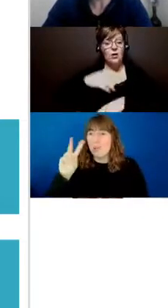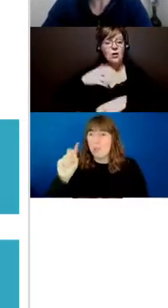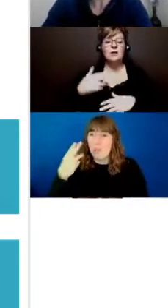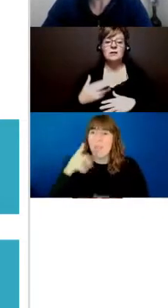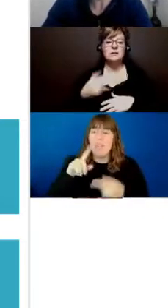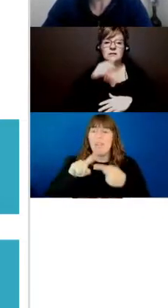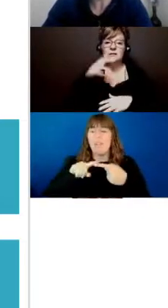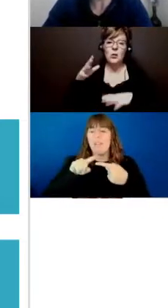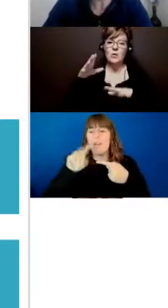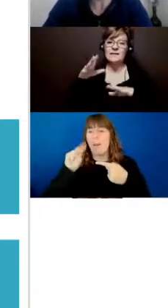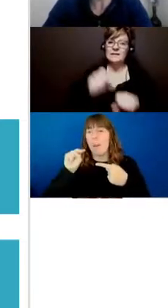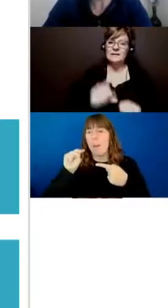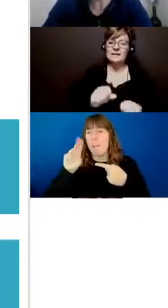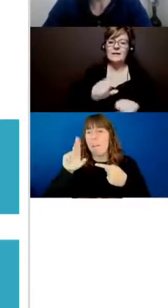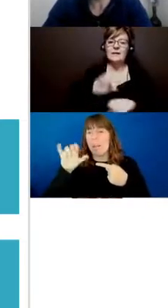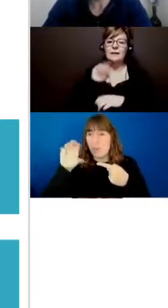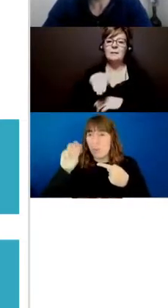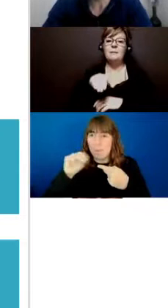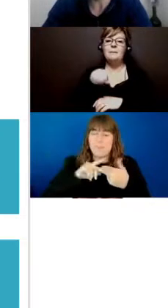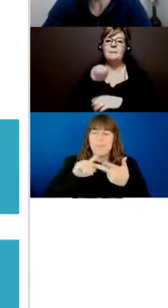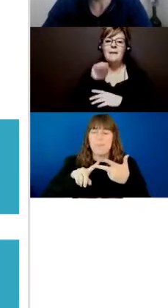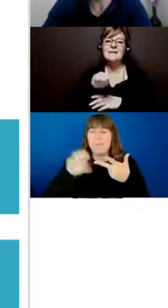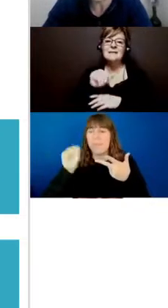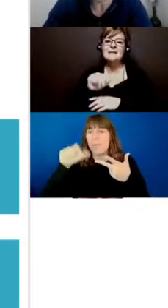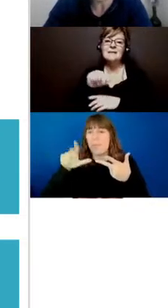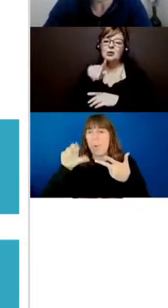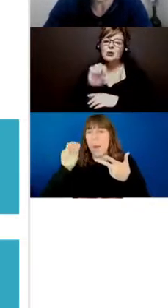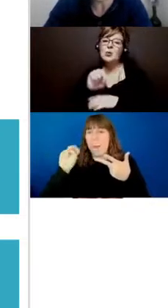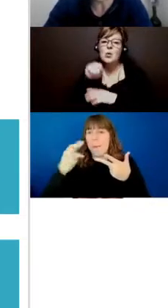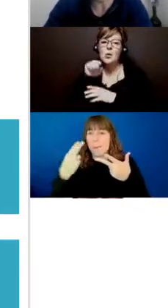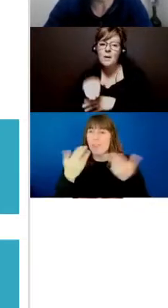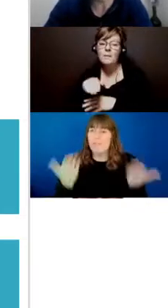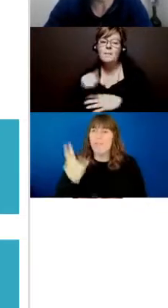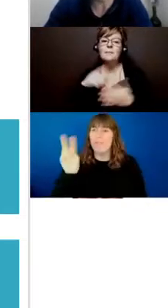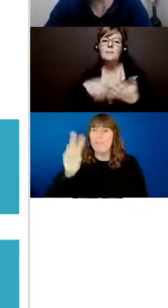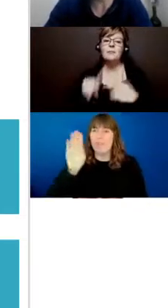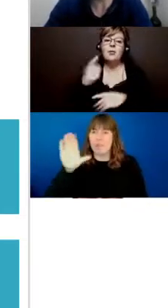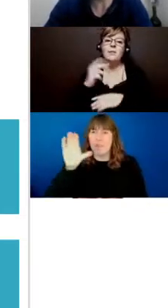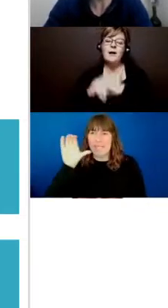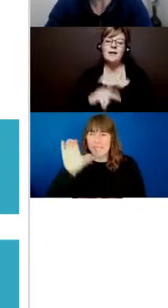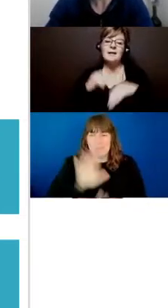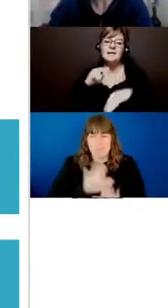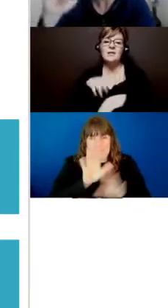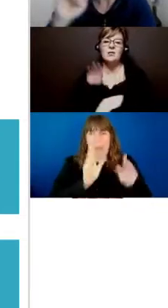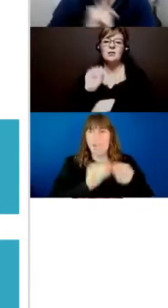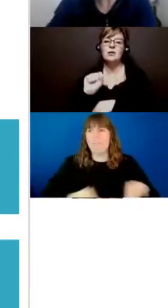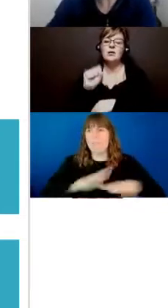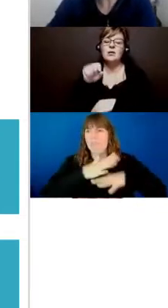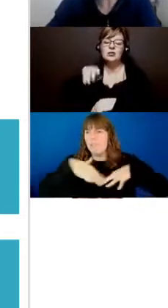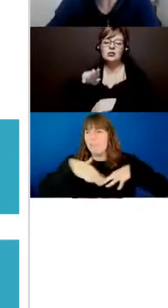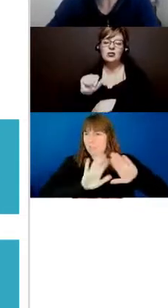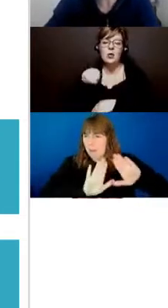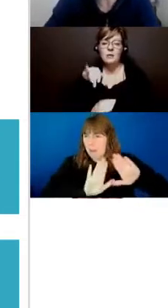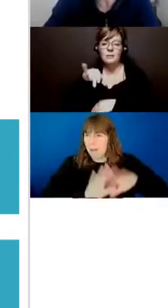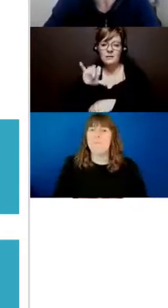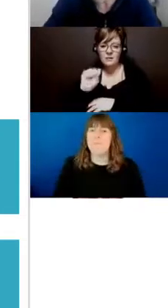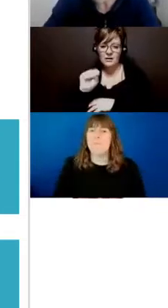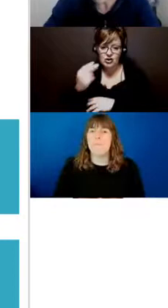and Squamish first nations here in vancouver british columbia i also want to let you all know